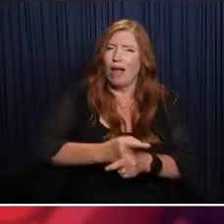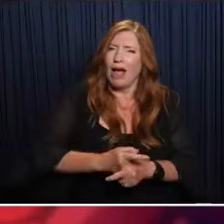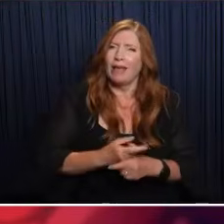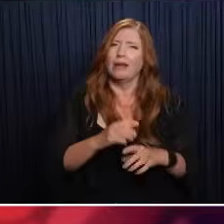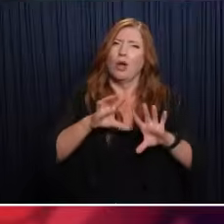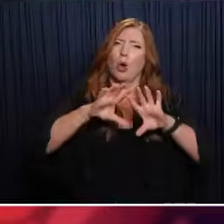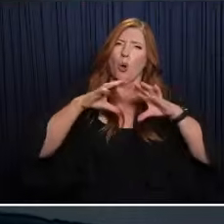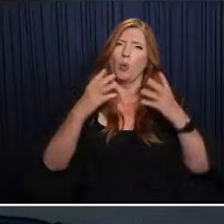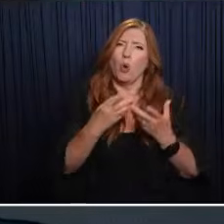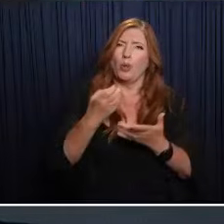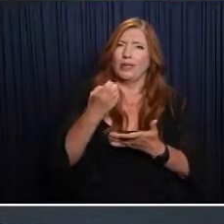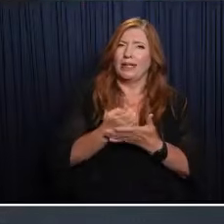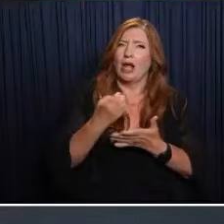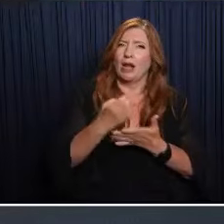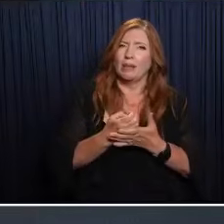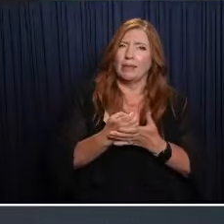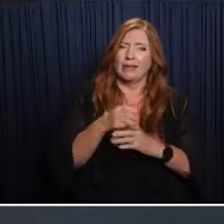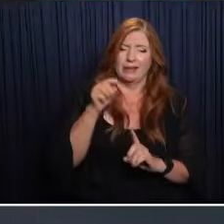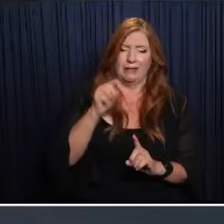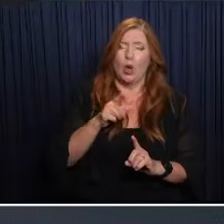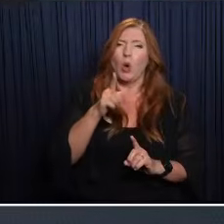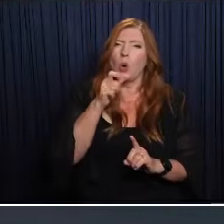WIN. JOHN IS EXACTLY RIGHT.